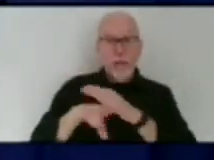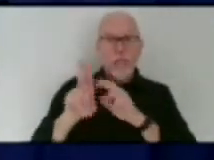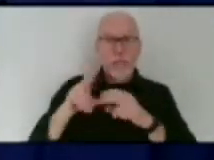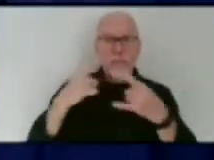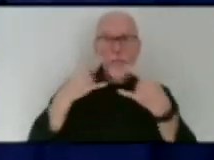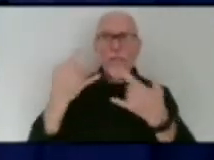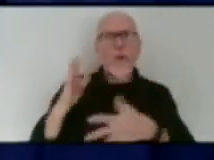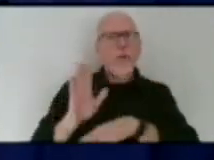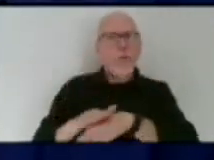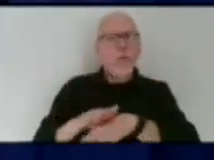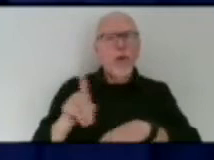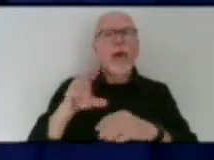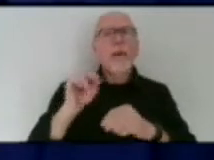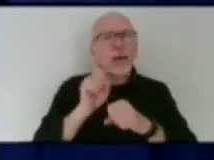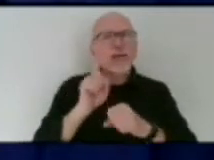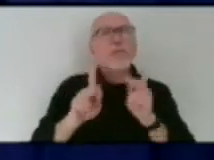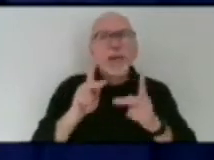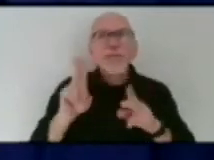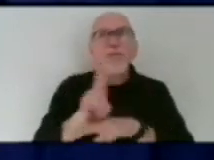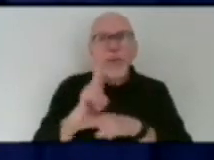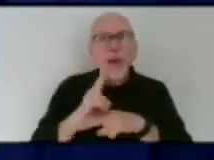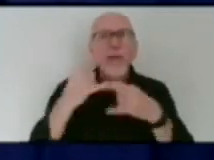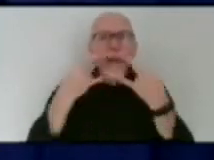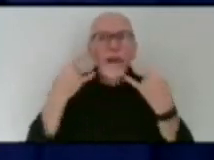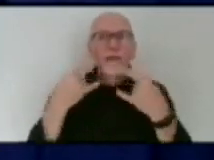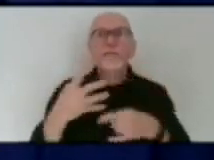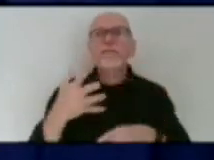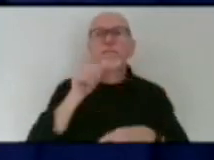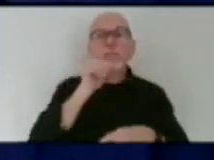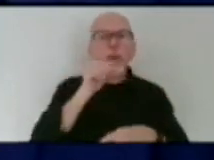actually social distancing that bars and restaurants are making that happen,